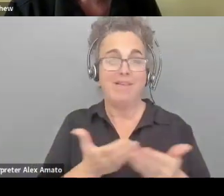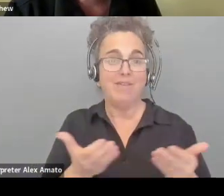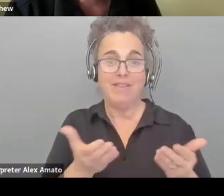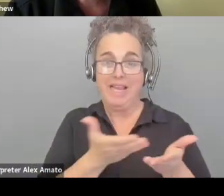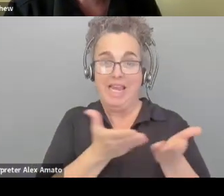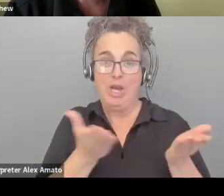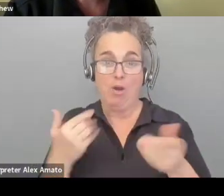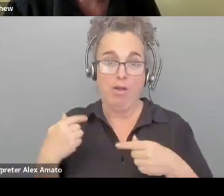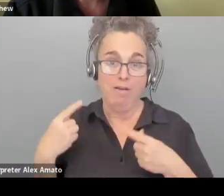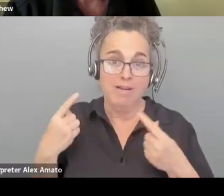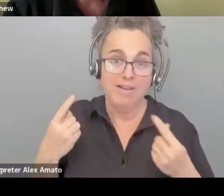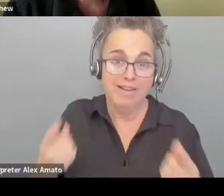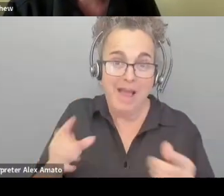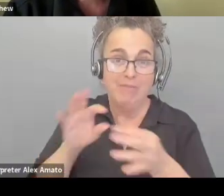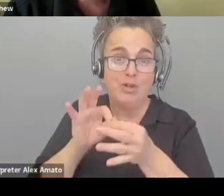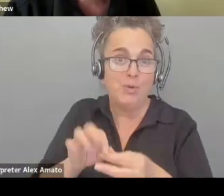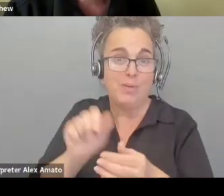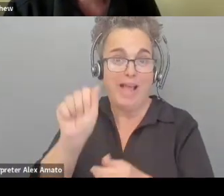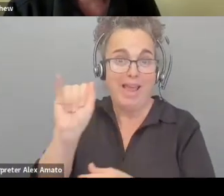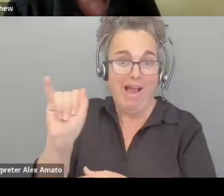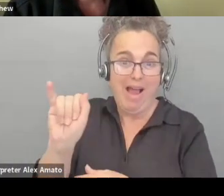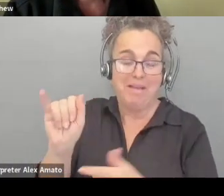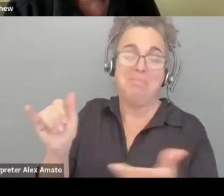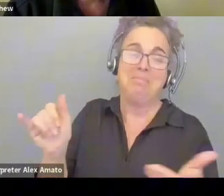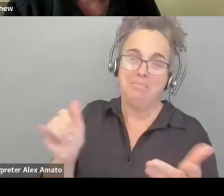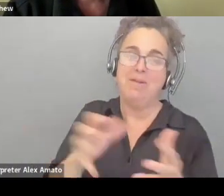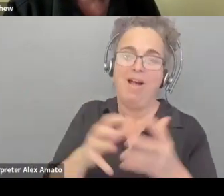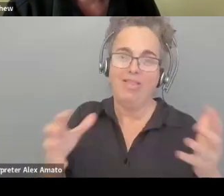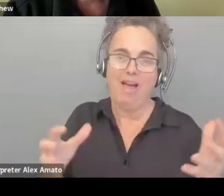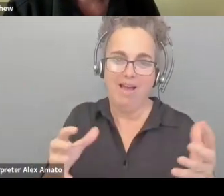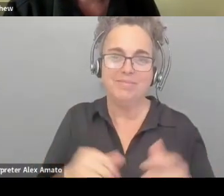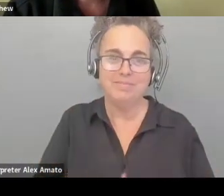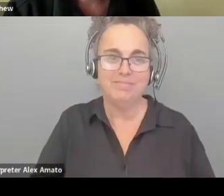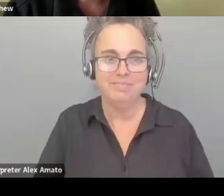A lot actually. So I think of the words